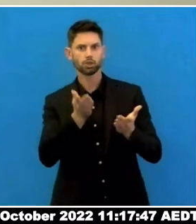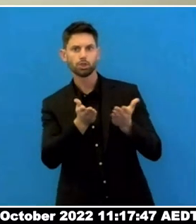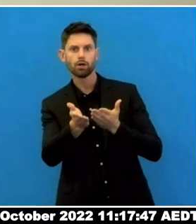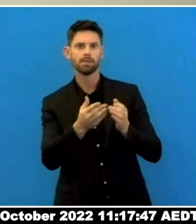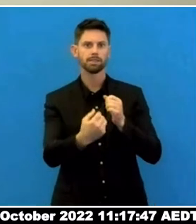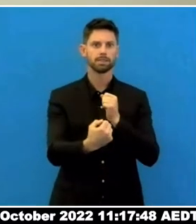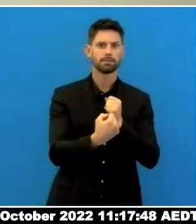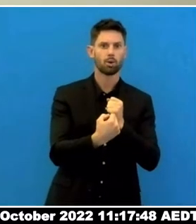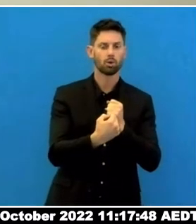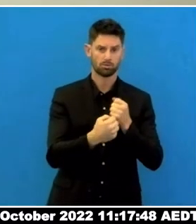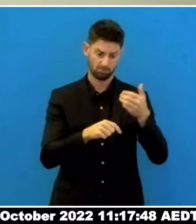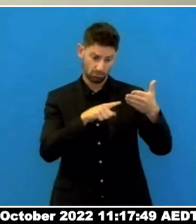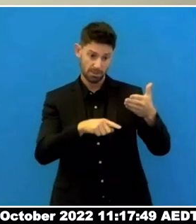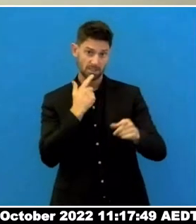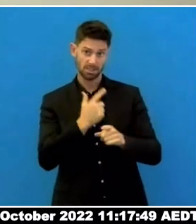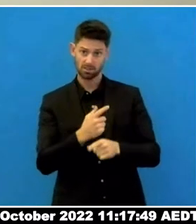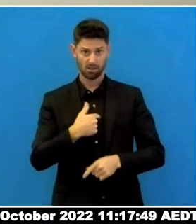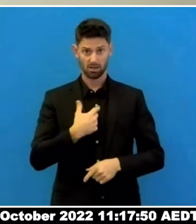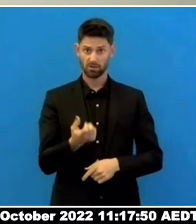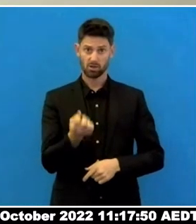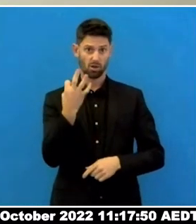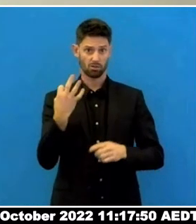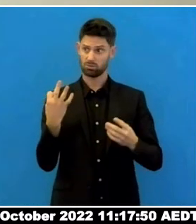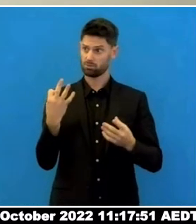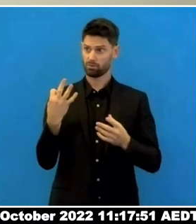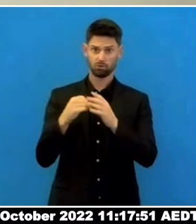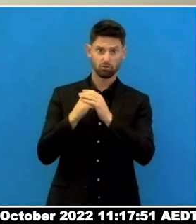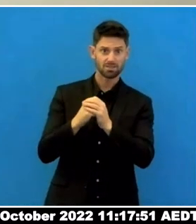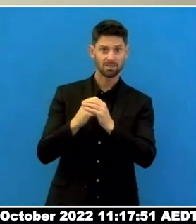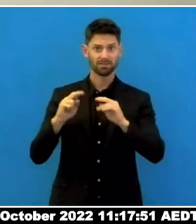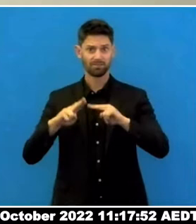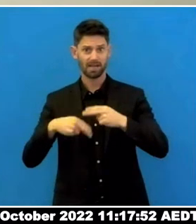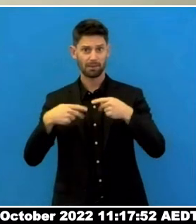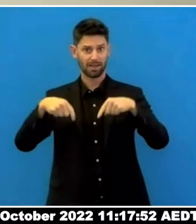I have no family, no friends. I feel very alone.